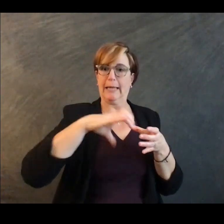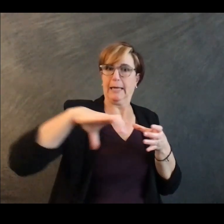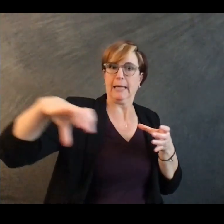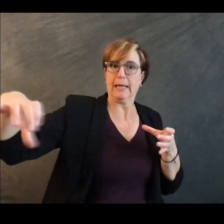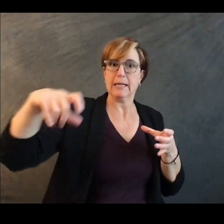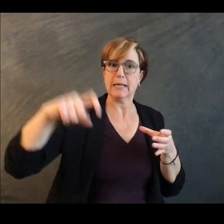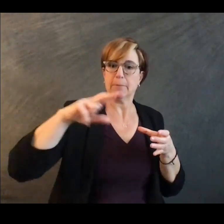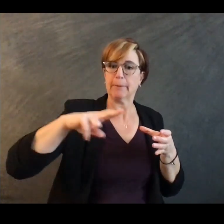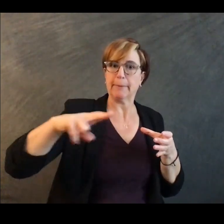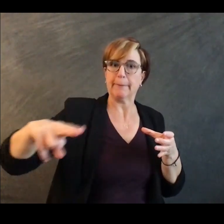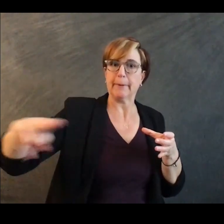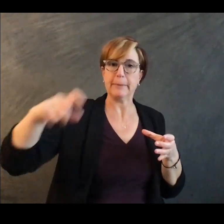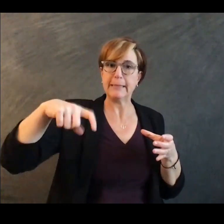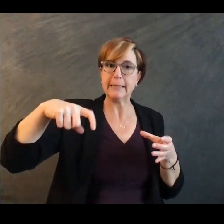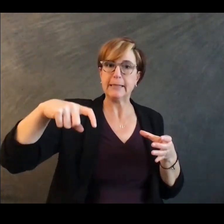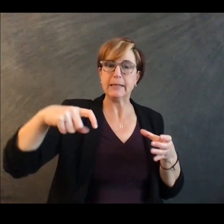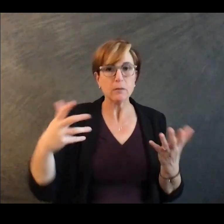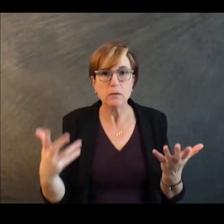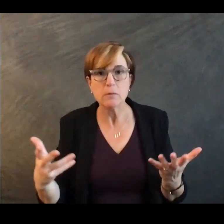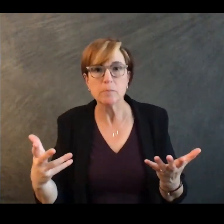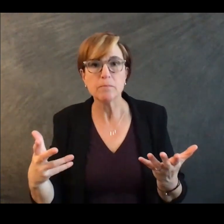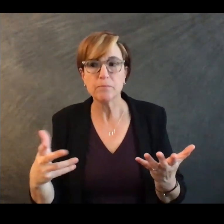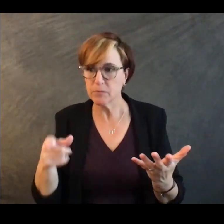the frontier and explored the horizons of space and that's what we're doing I